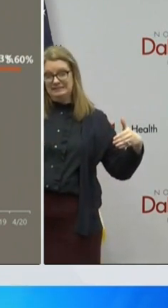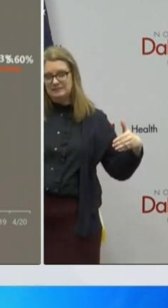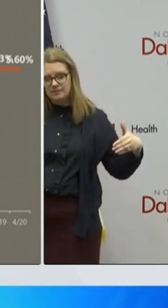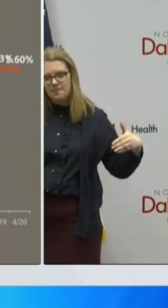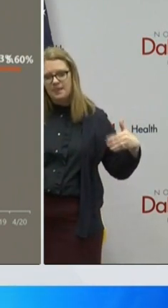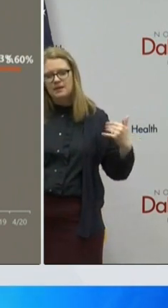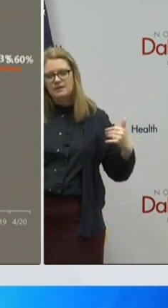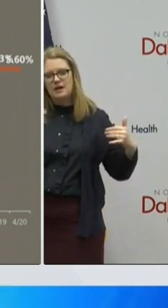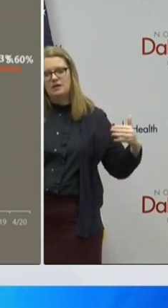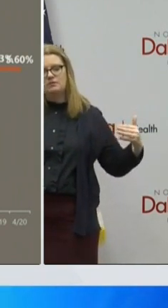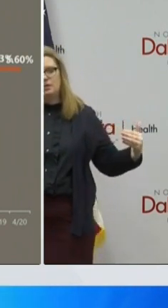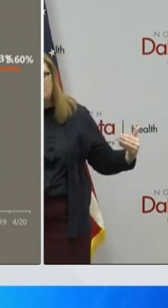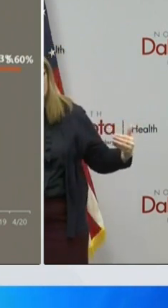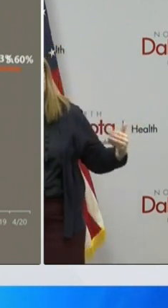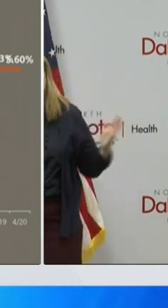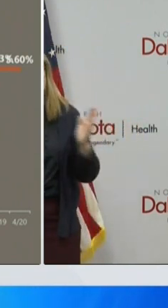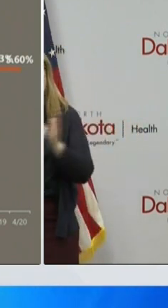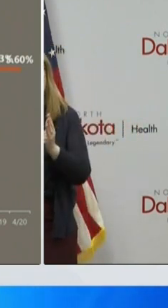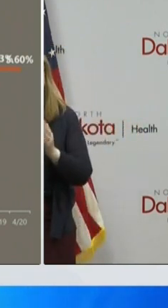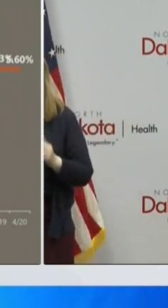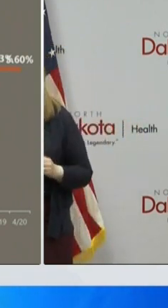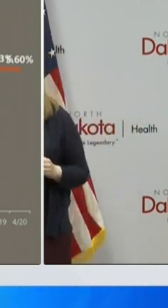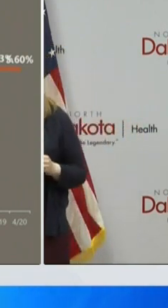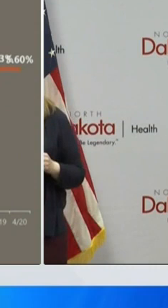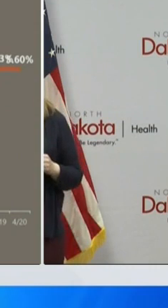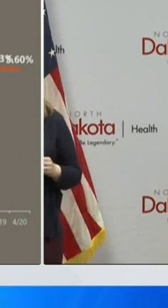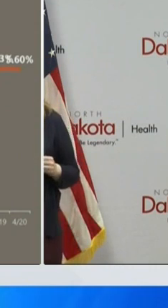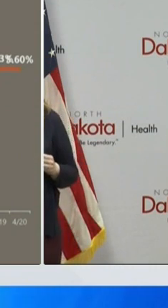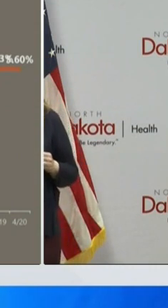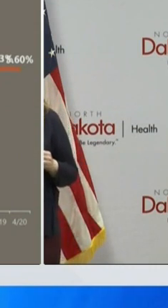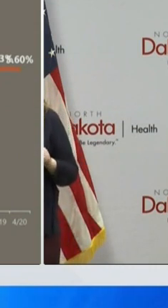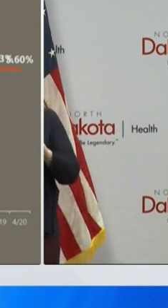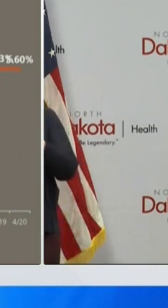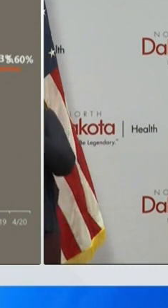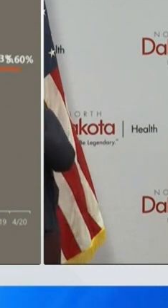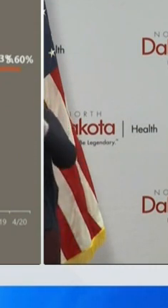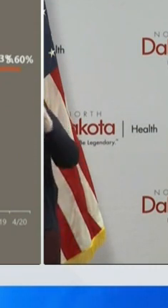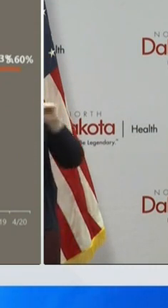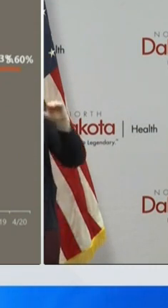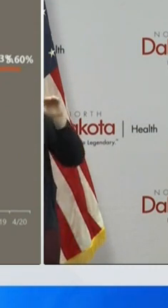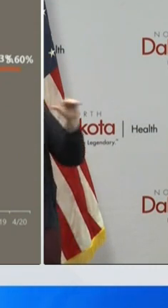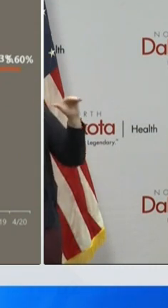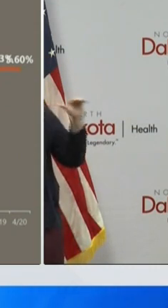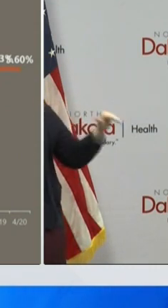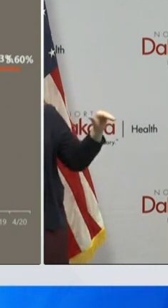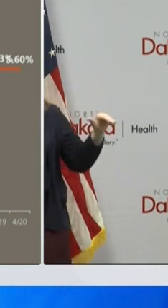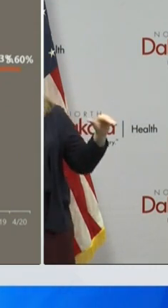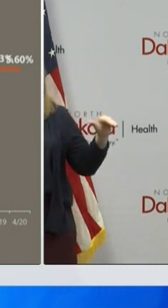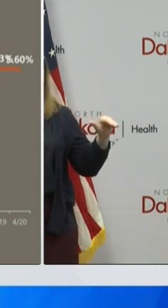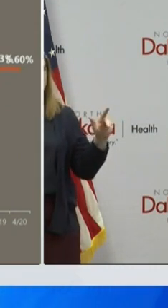WITH THE LOWER PERCENTAGE THAT WE GOT TODAY AFTER SEEING SOME